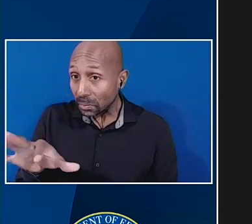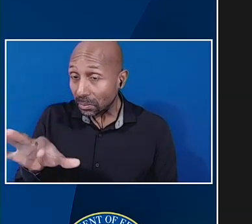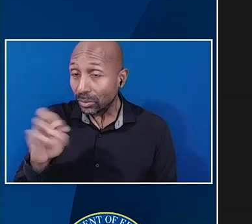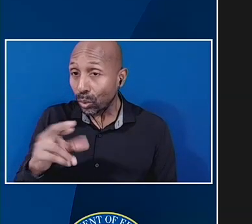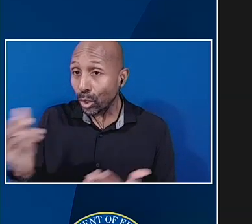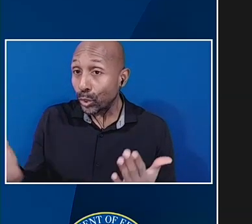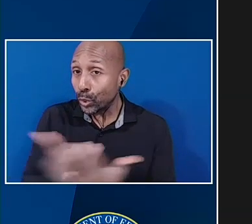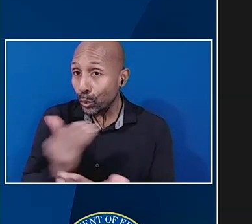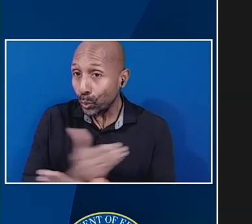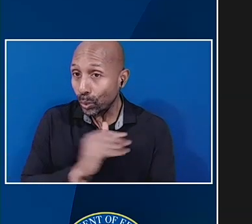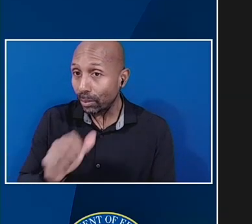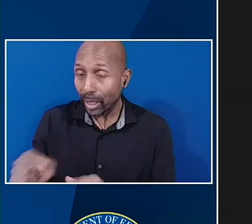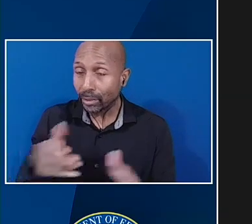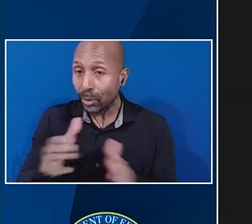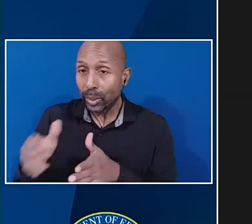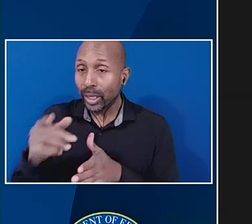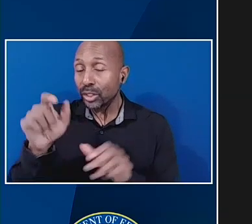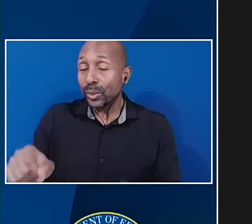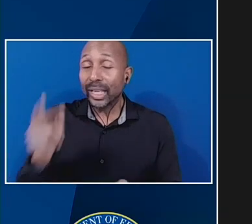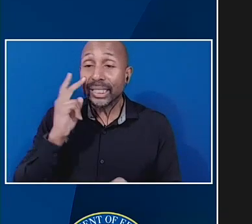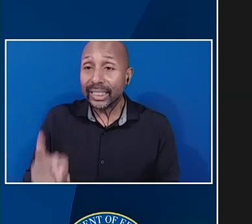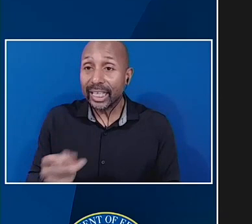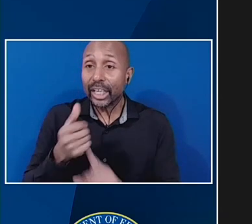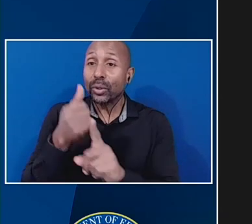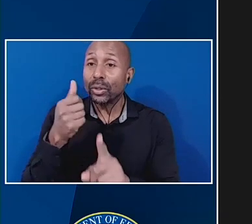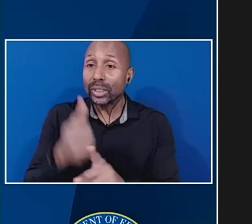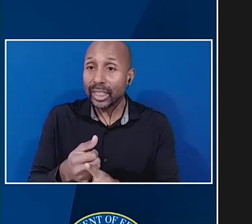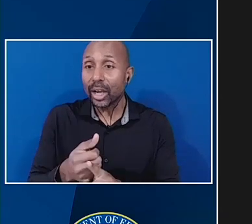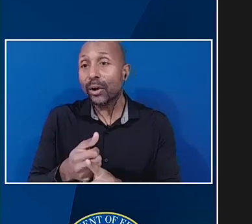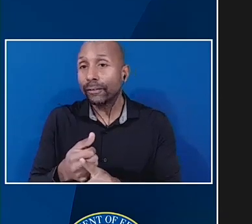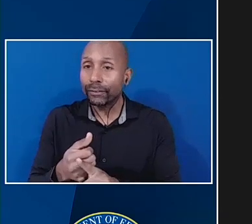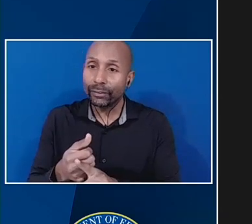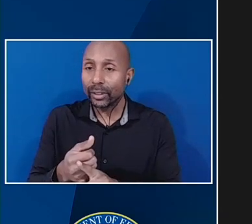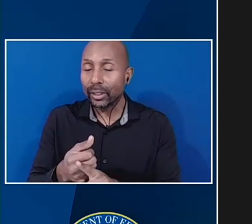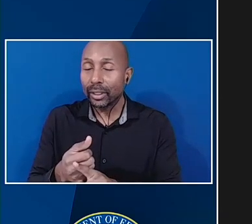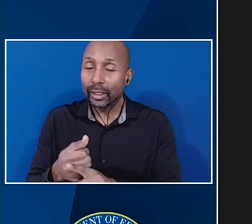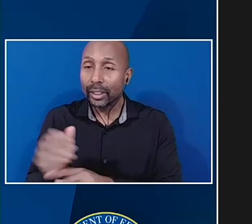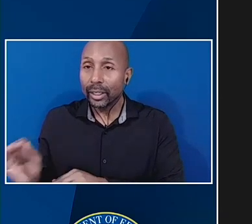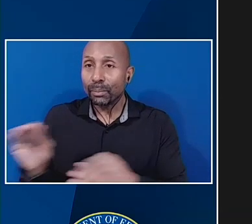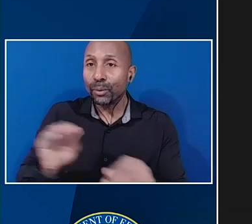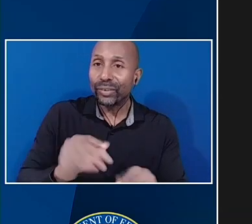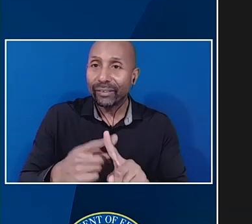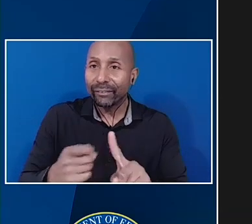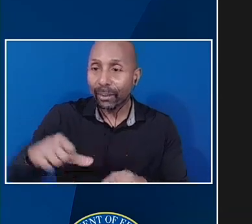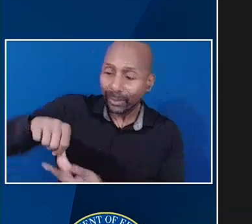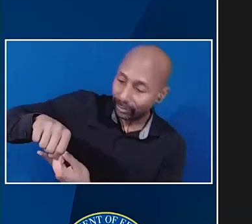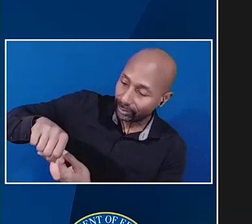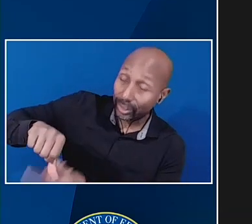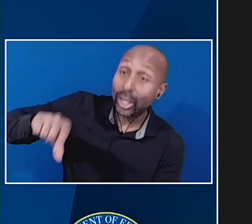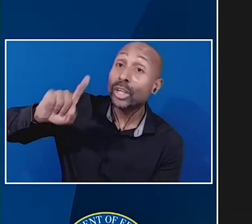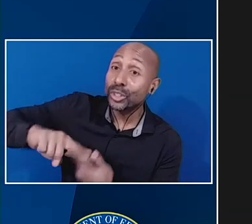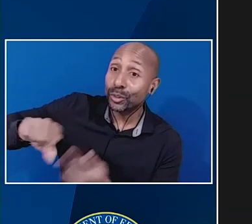yourself moving to a minimum a sideways thumb for the committee's consideration o r has everything been covered?